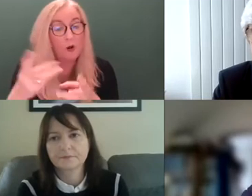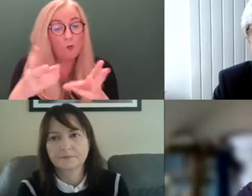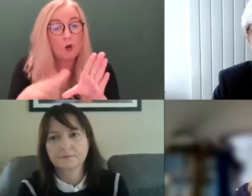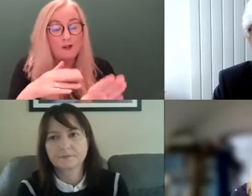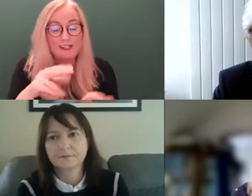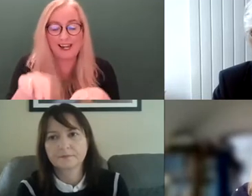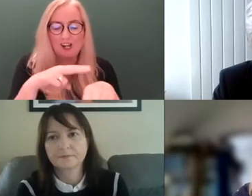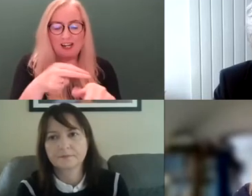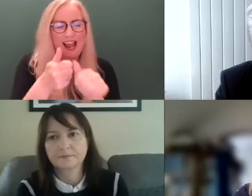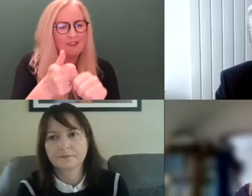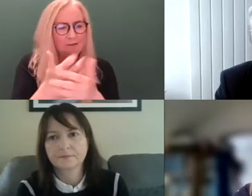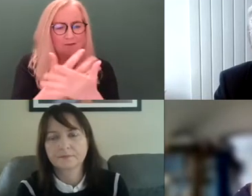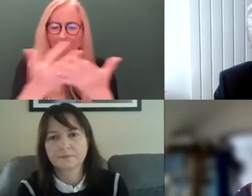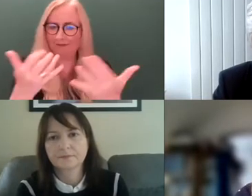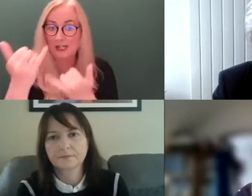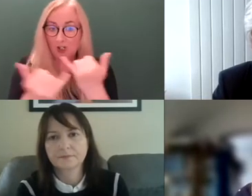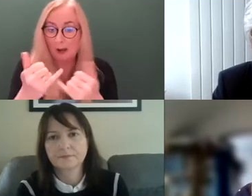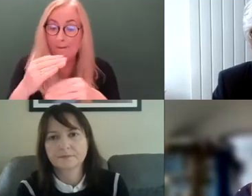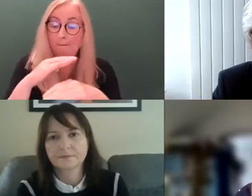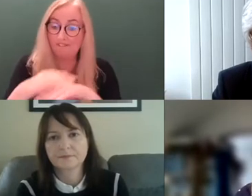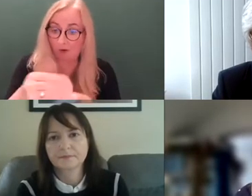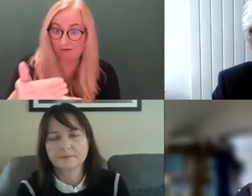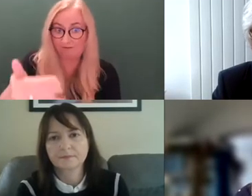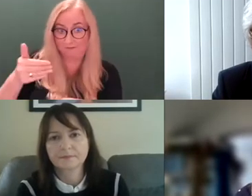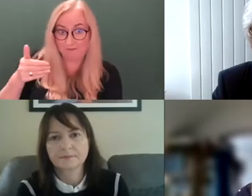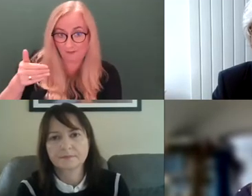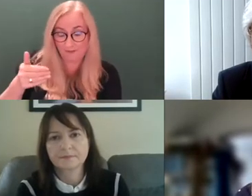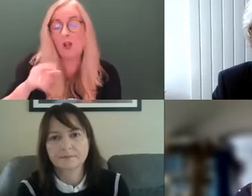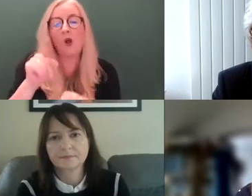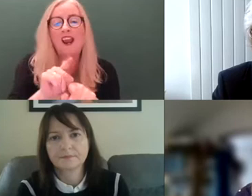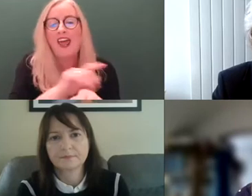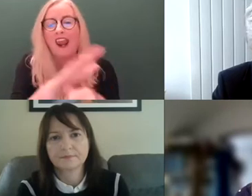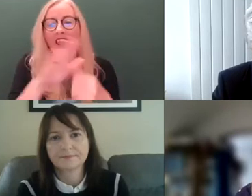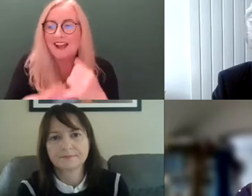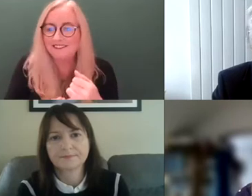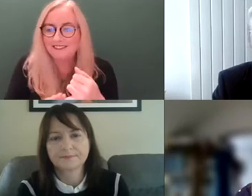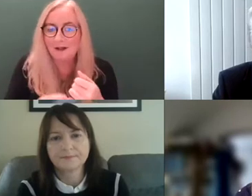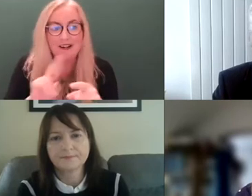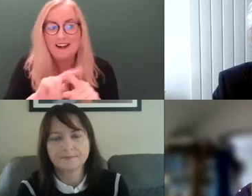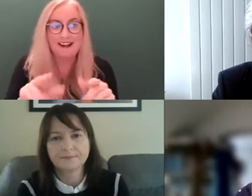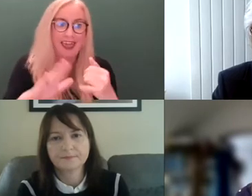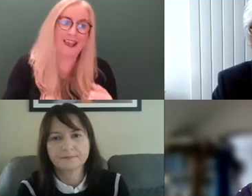for a number of years before that. And finally but certainly not least, we have Gary Lee who